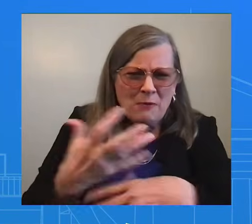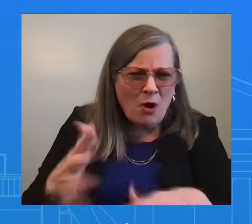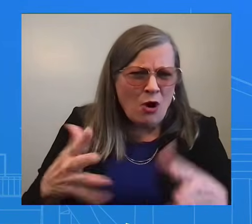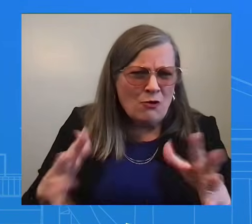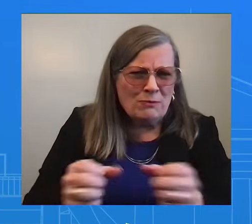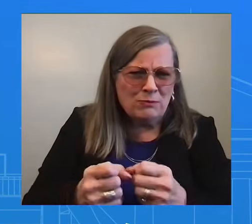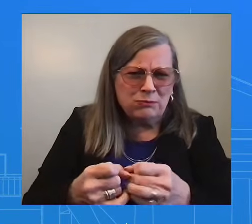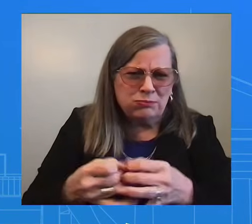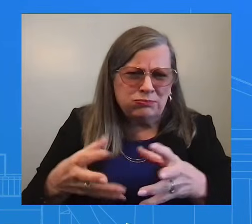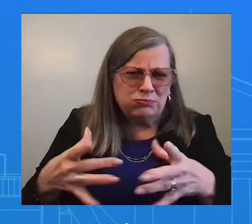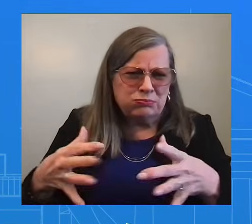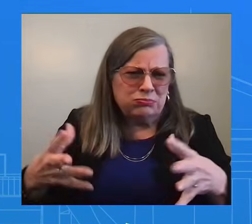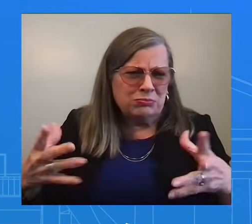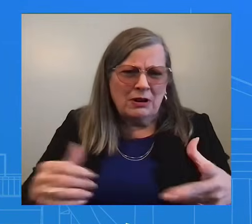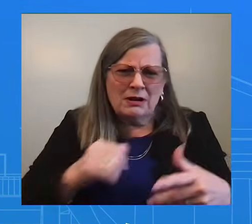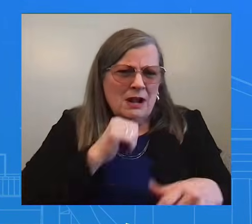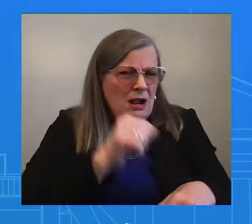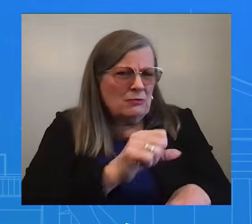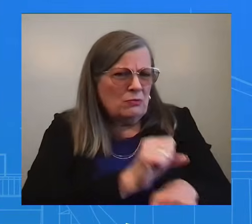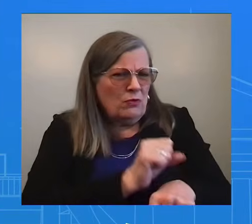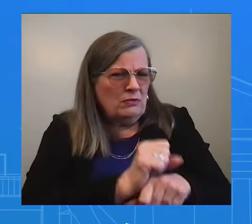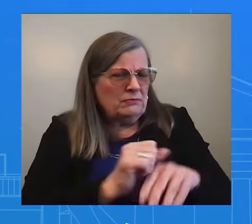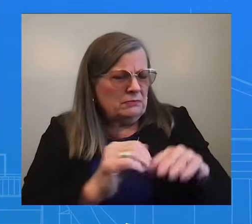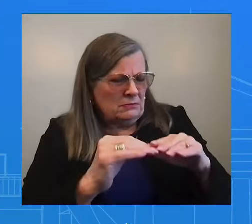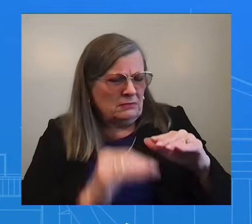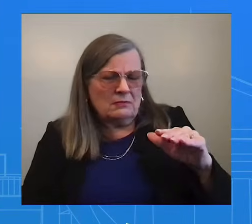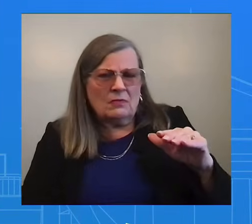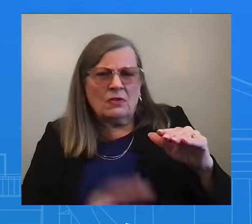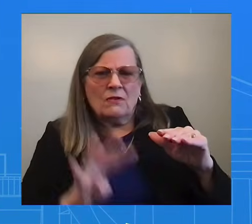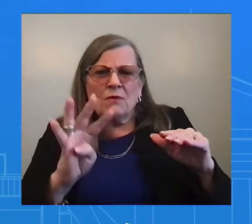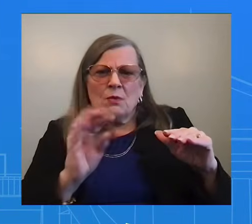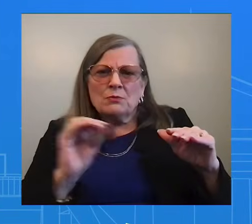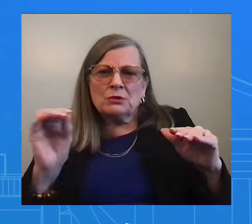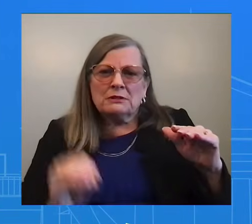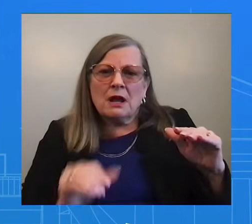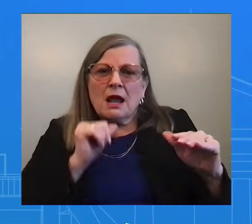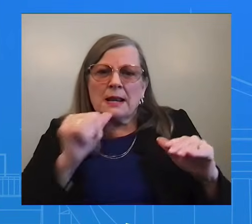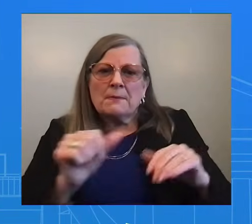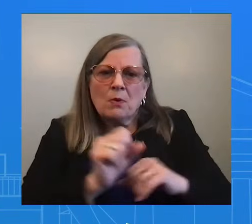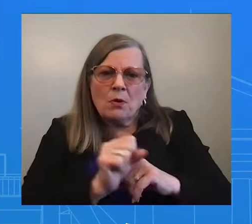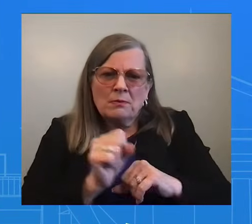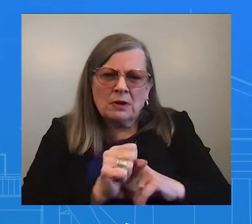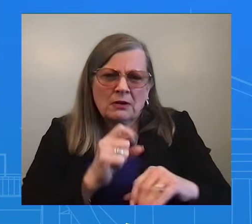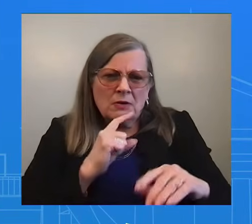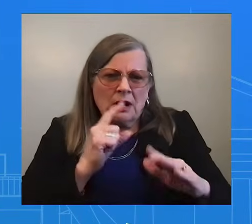We see inflation is moderating. That's important. And so, look, we're going to continue to talk about it.